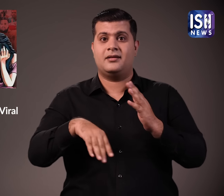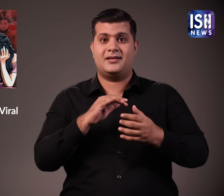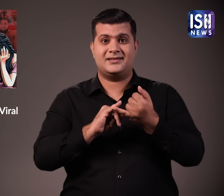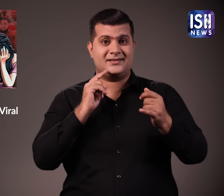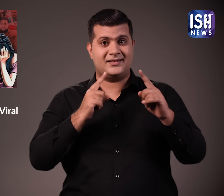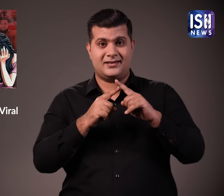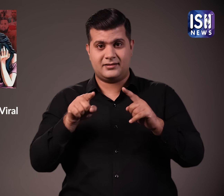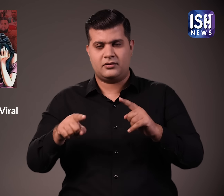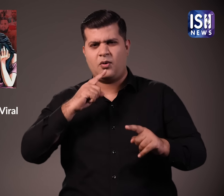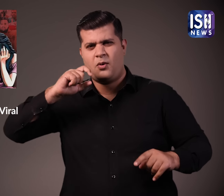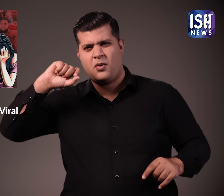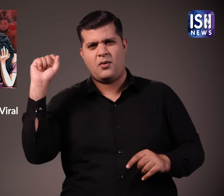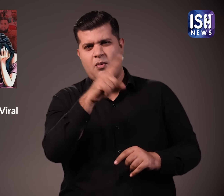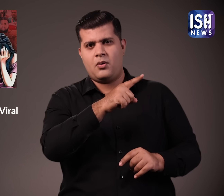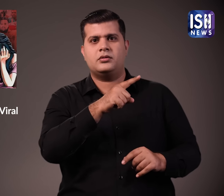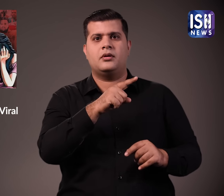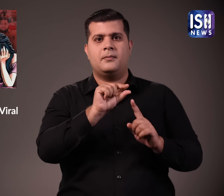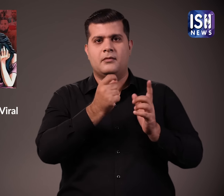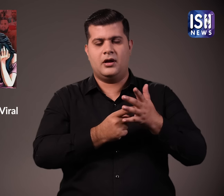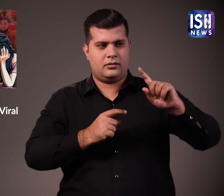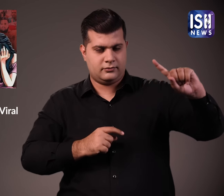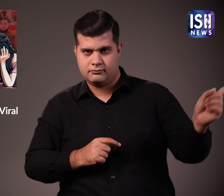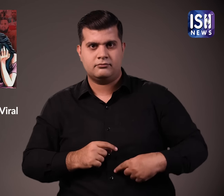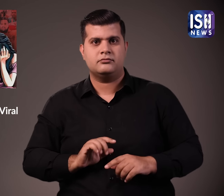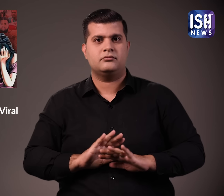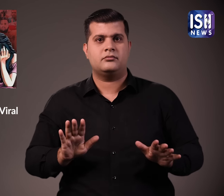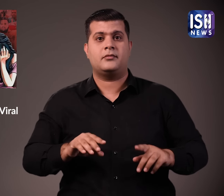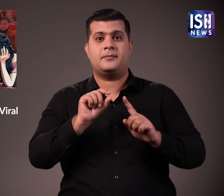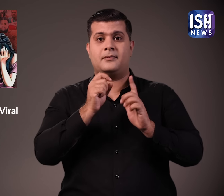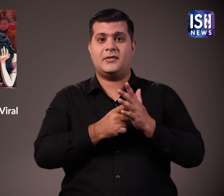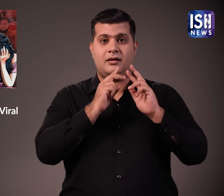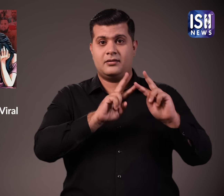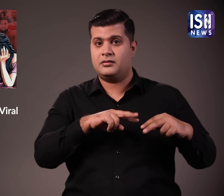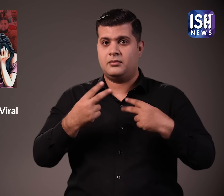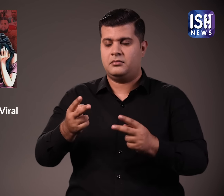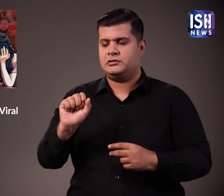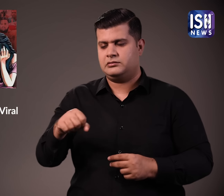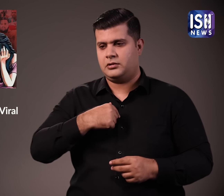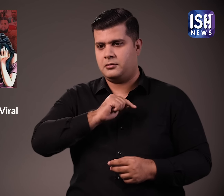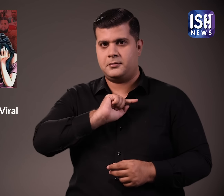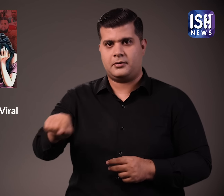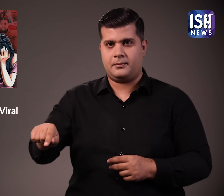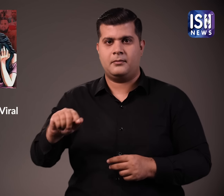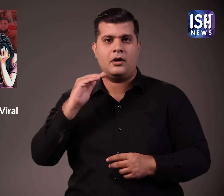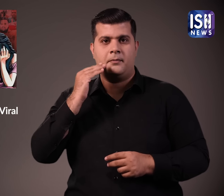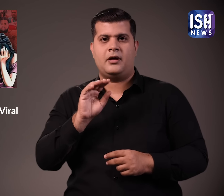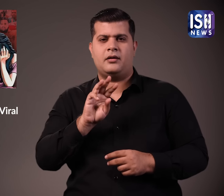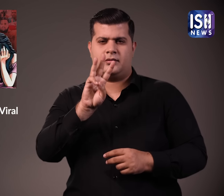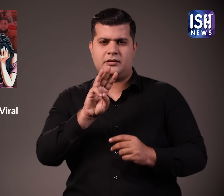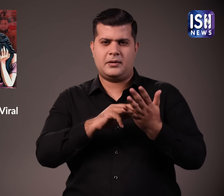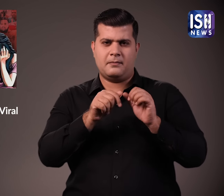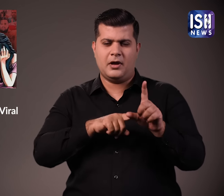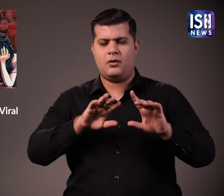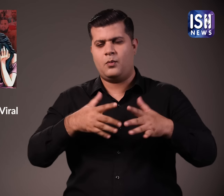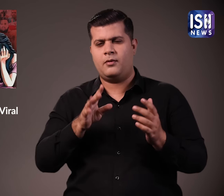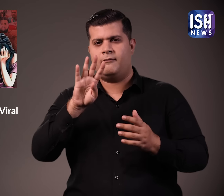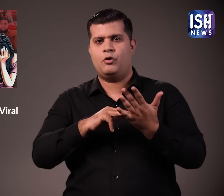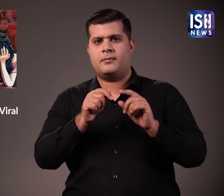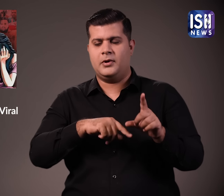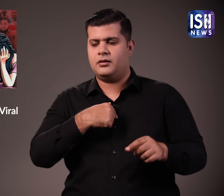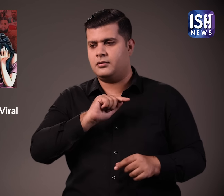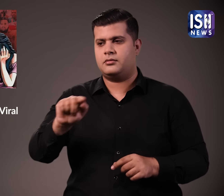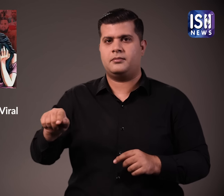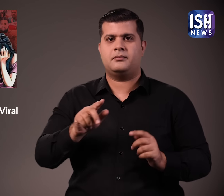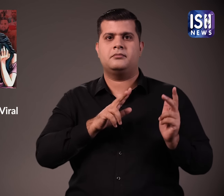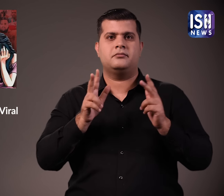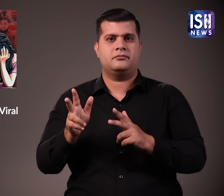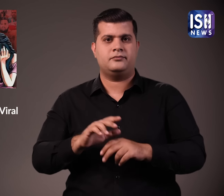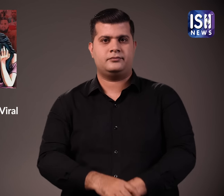SIT has summoned Prajwal to appear before it. Prajwal has agreed and is expected to return on 3rd or 4th May 2024.